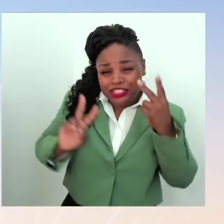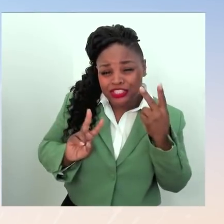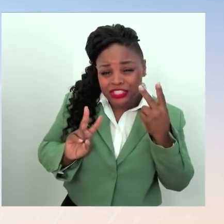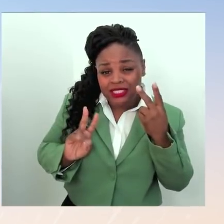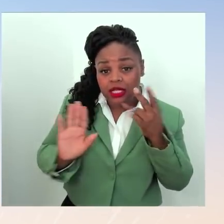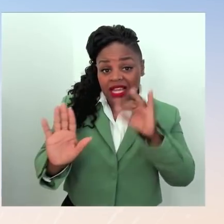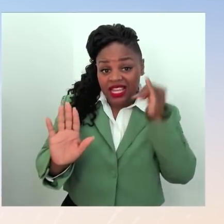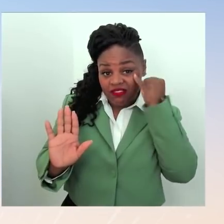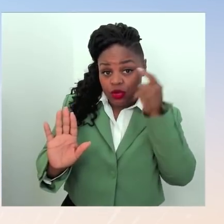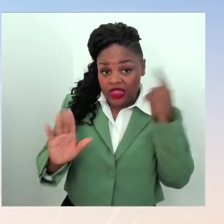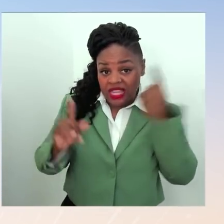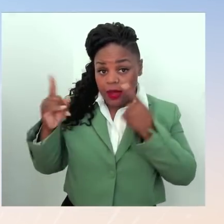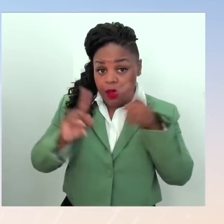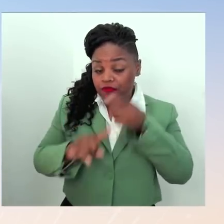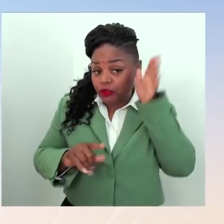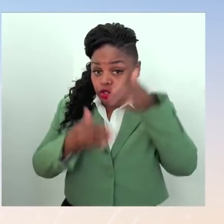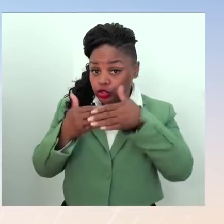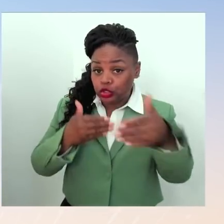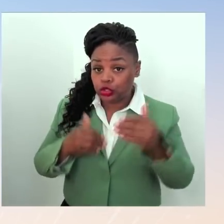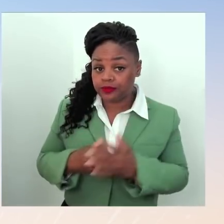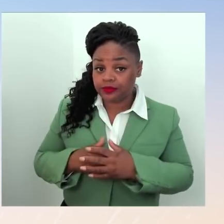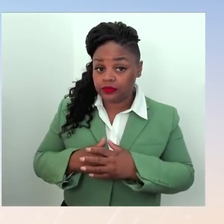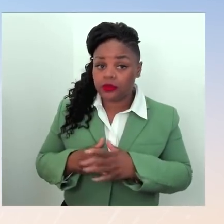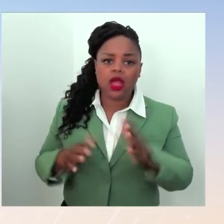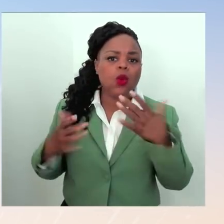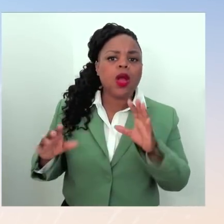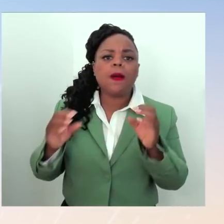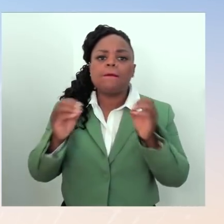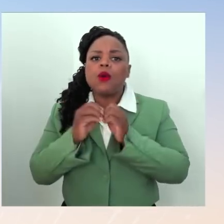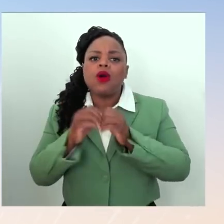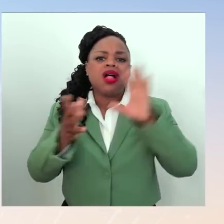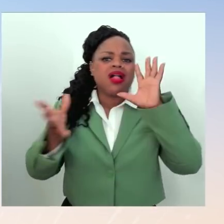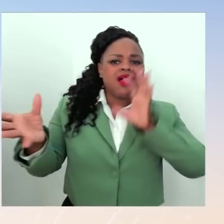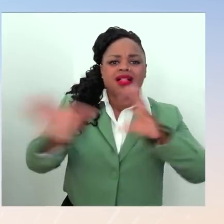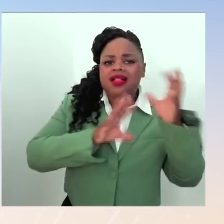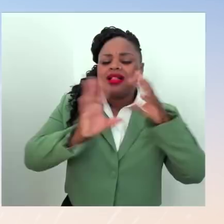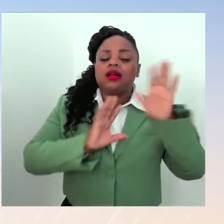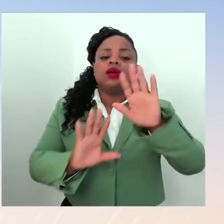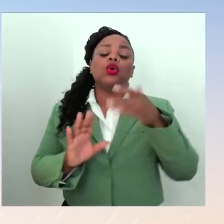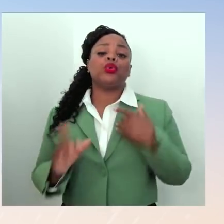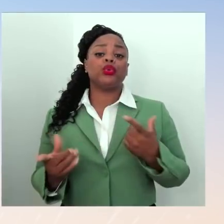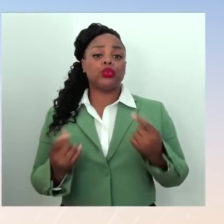the best thing we can do is reduce our dependence on fossil fuels and foreign oil,